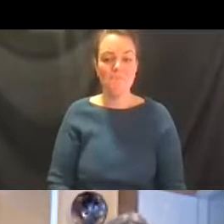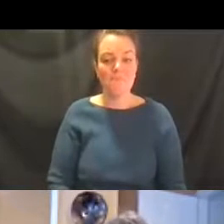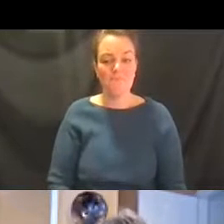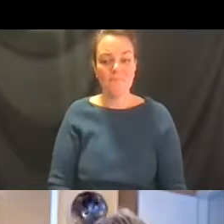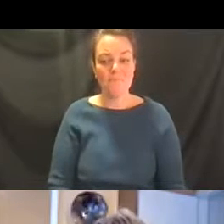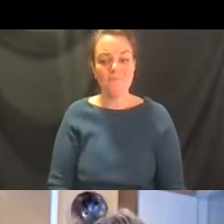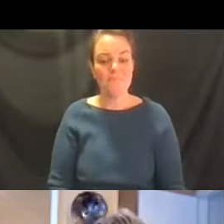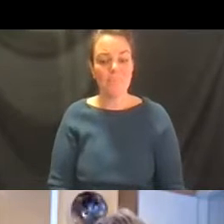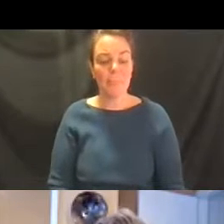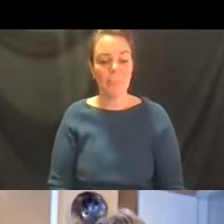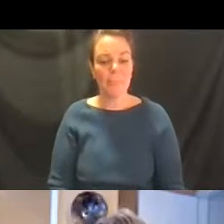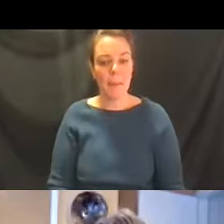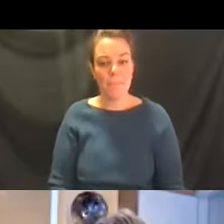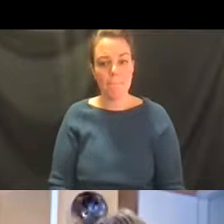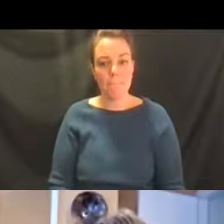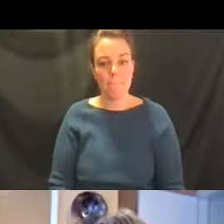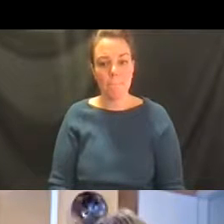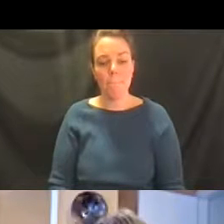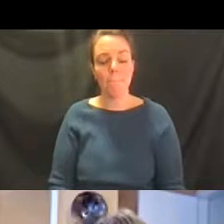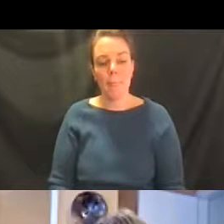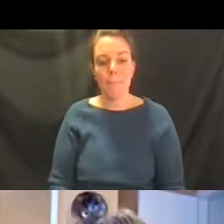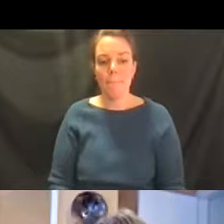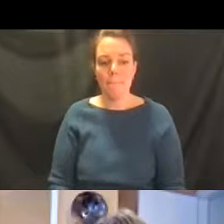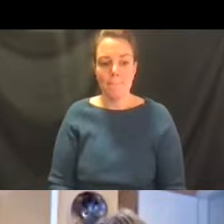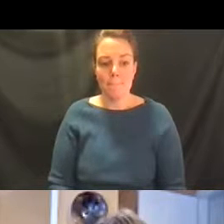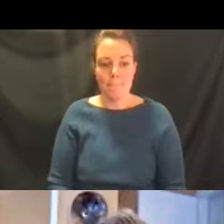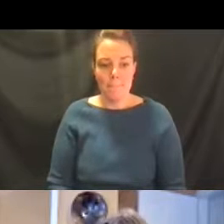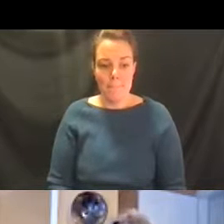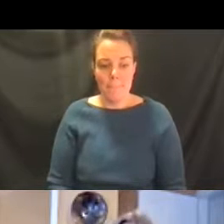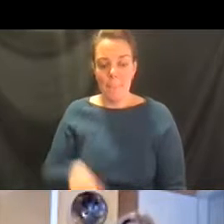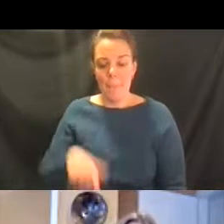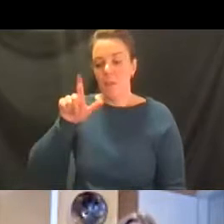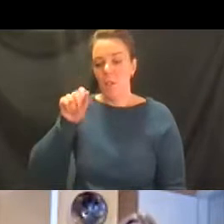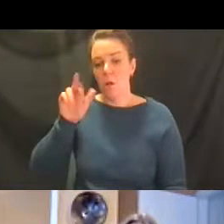one of the first things that she and I talked about was the article 16 clinics that are